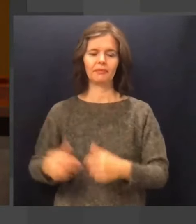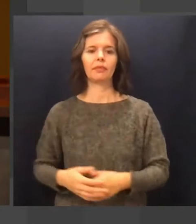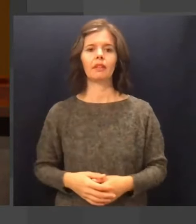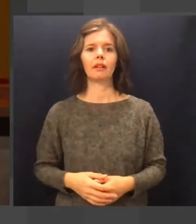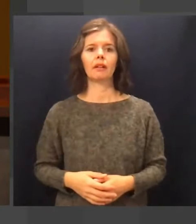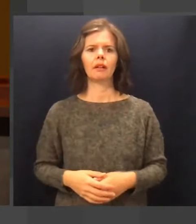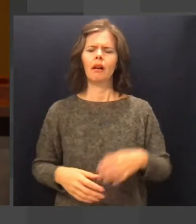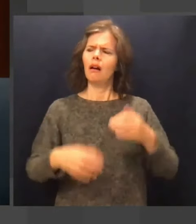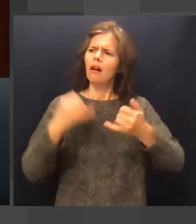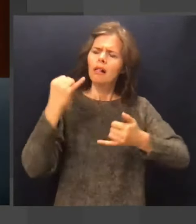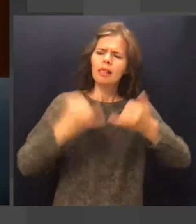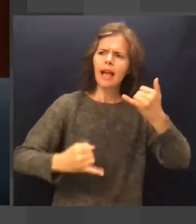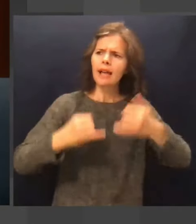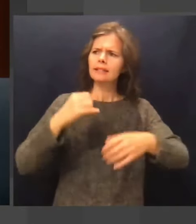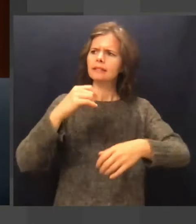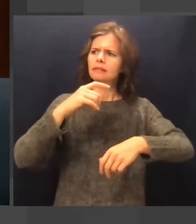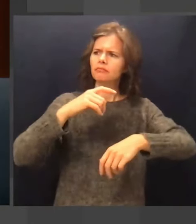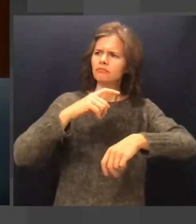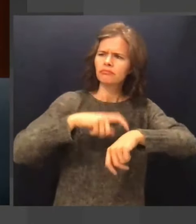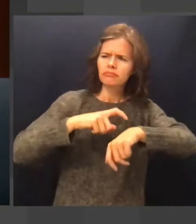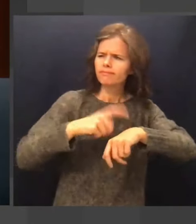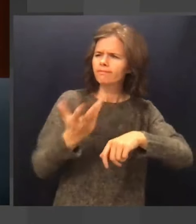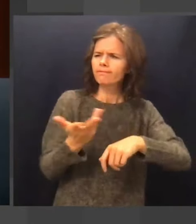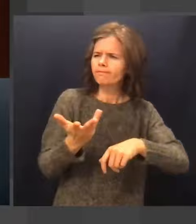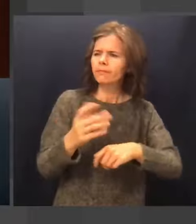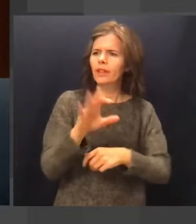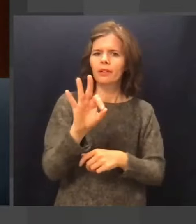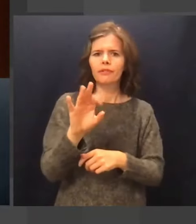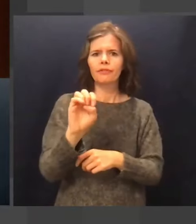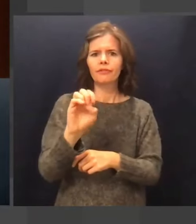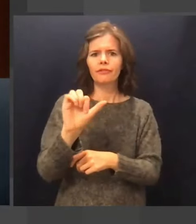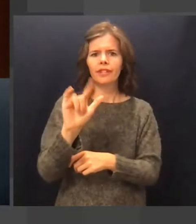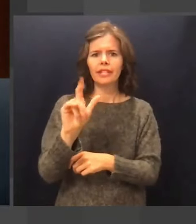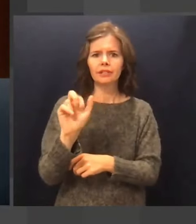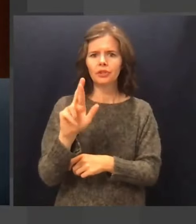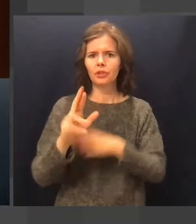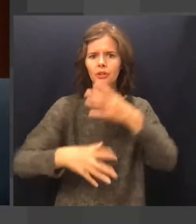EXCITING. SO WHAT IS THE LAST FEATURE YOU WERE ACTIVE IN DEVELOPING?